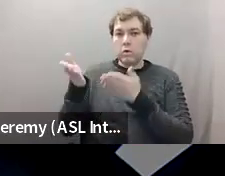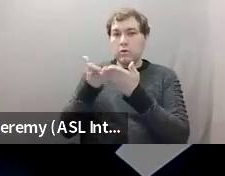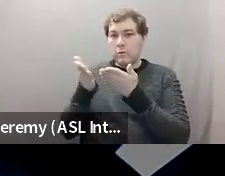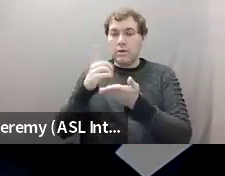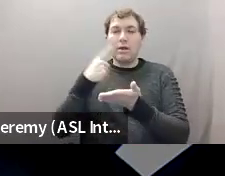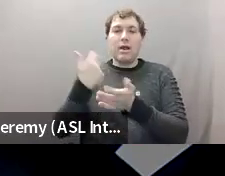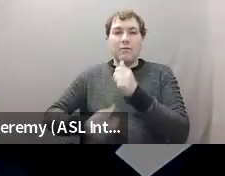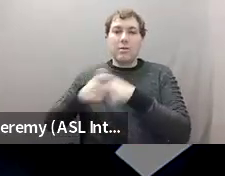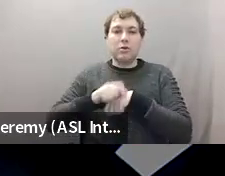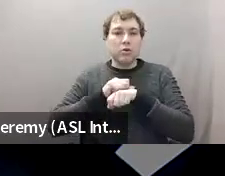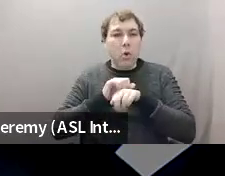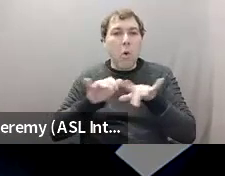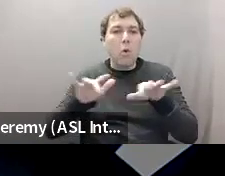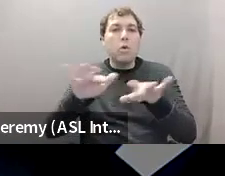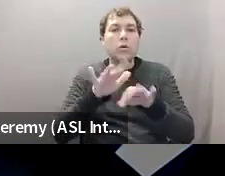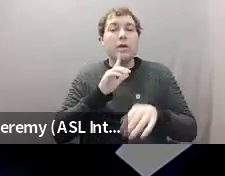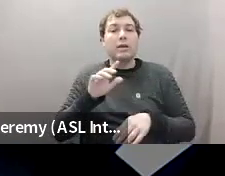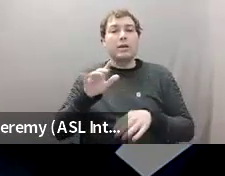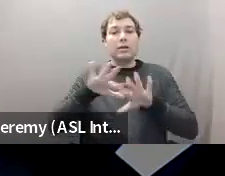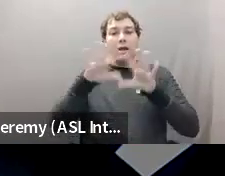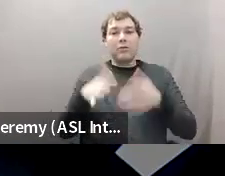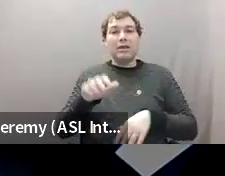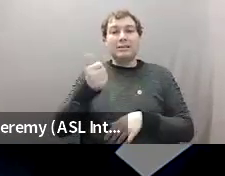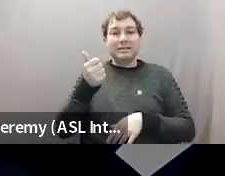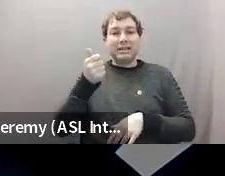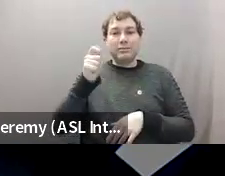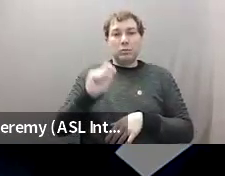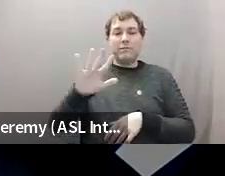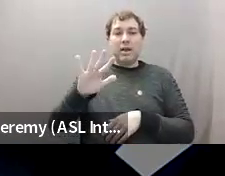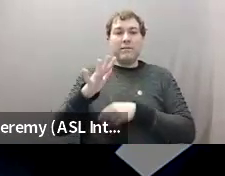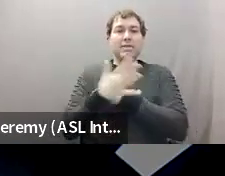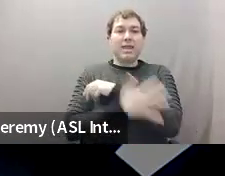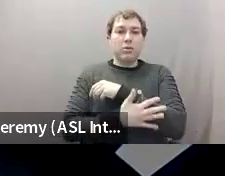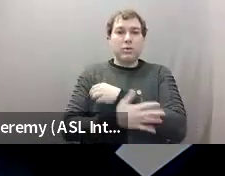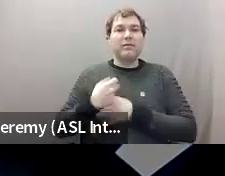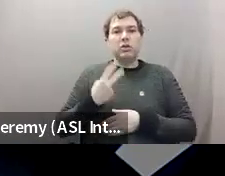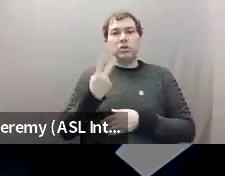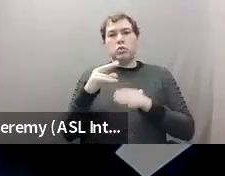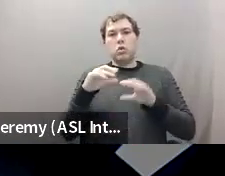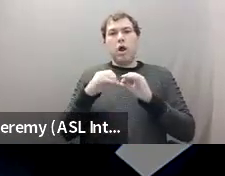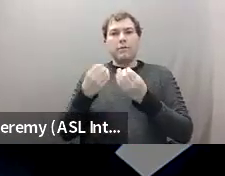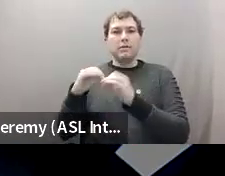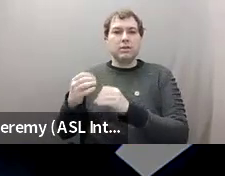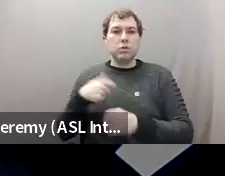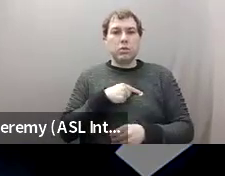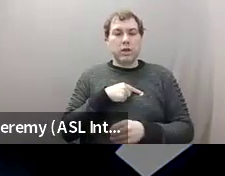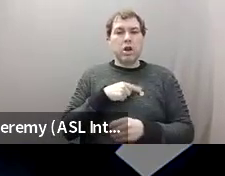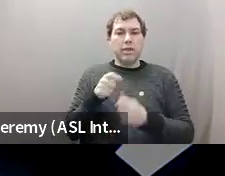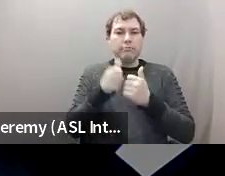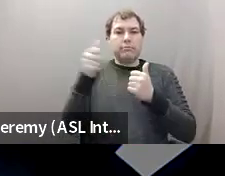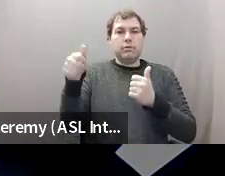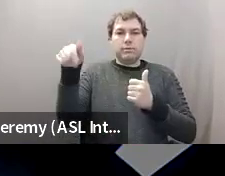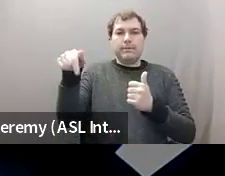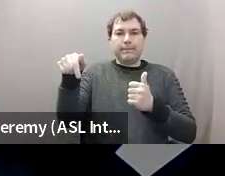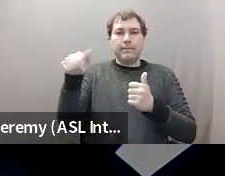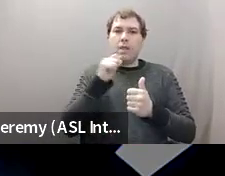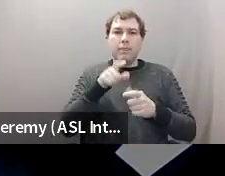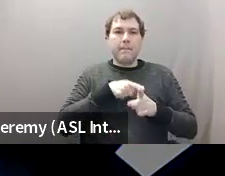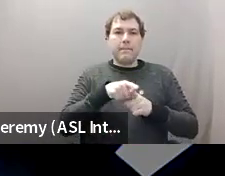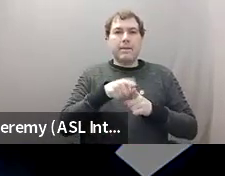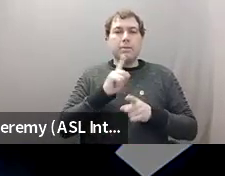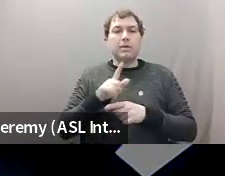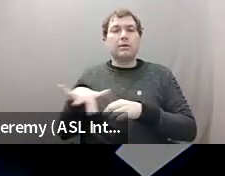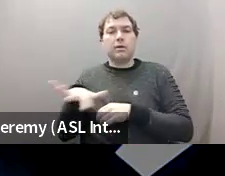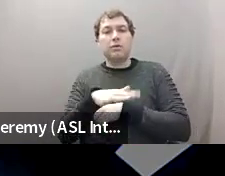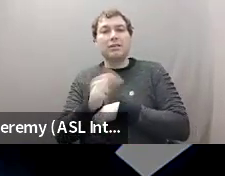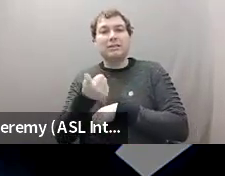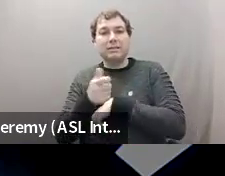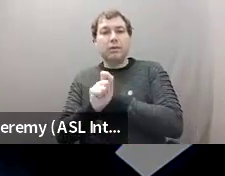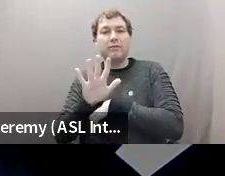Jen Hawkinson: we actually cover 10 and a half counties since our office does. We have 2 offices. We're the satellite office, but we cover 10 and a half counties. So again.